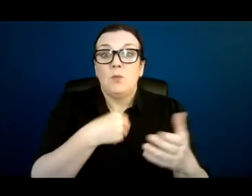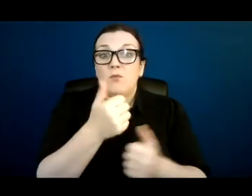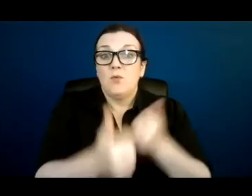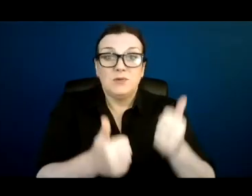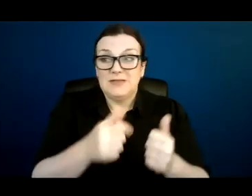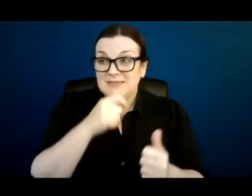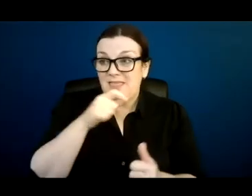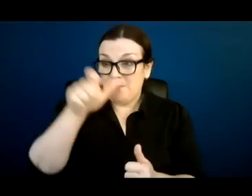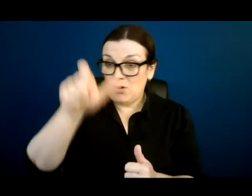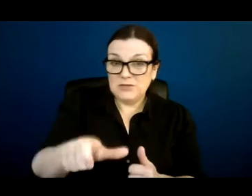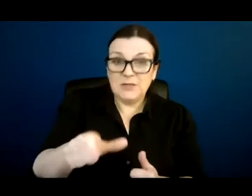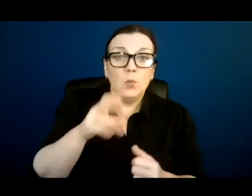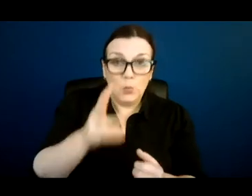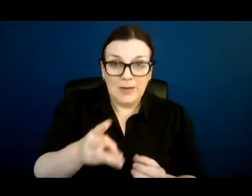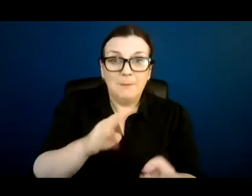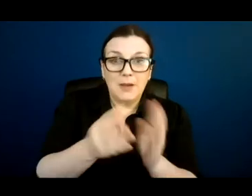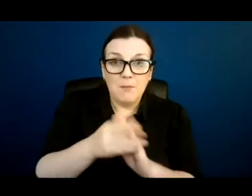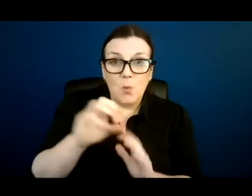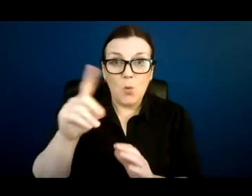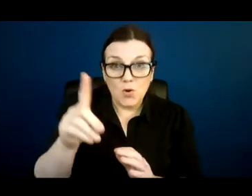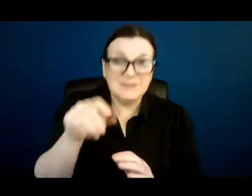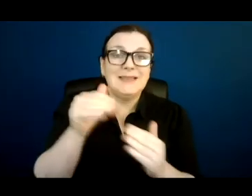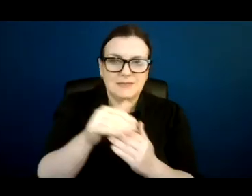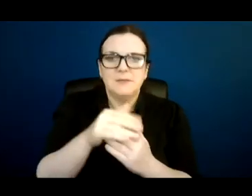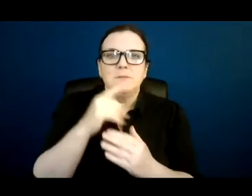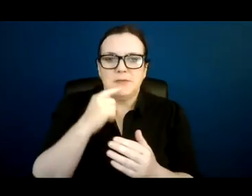under whatever system is going to have to make their own decisions as regards that.